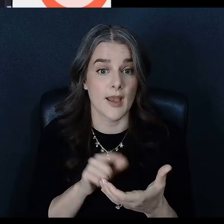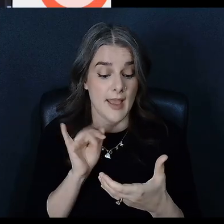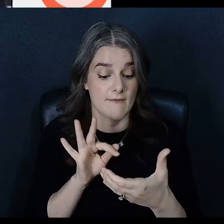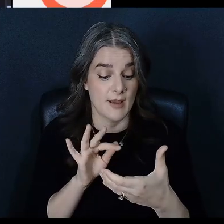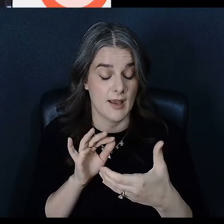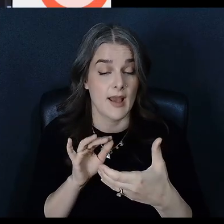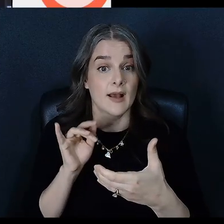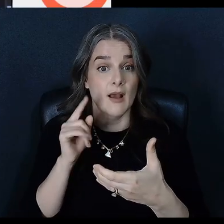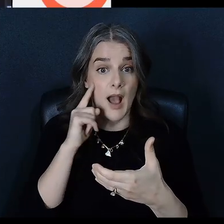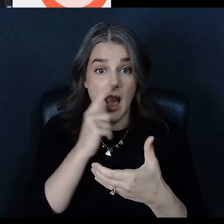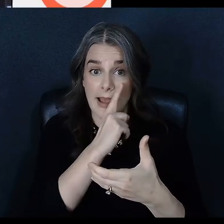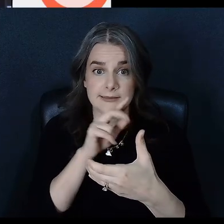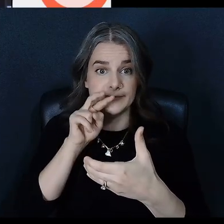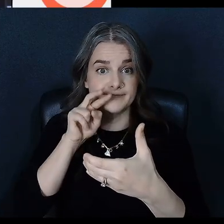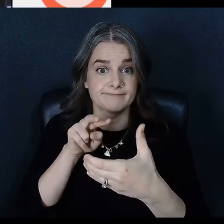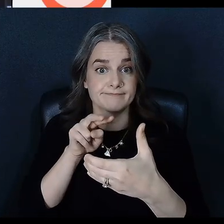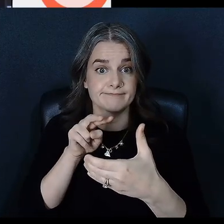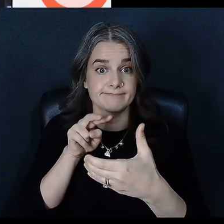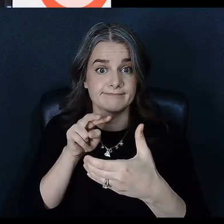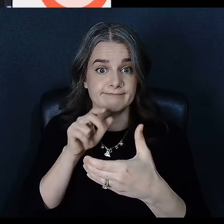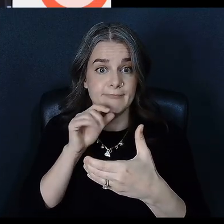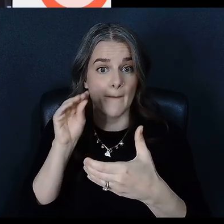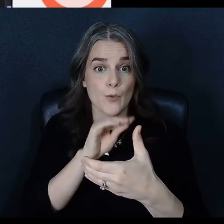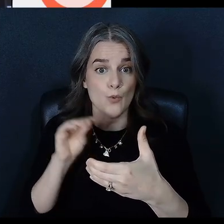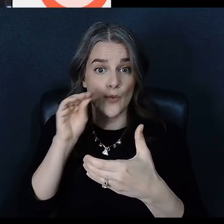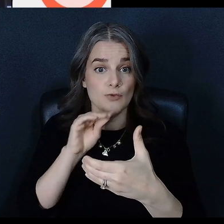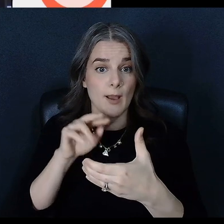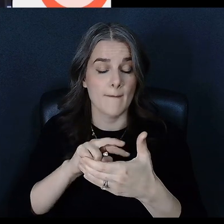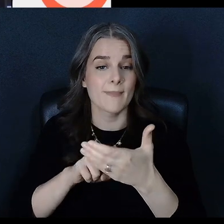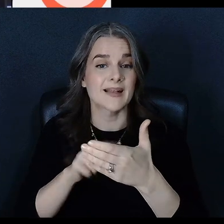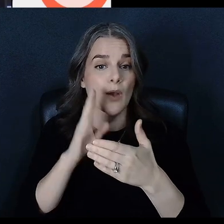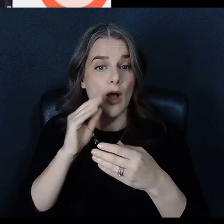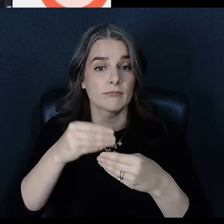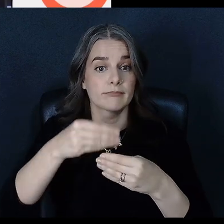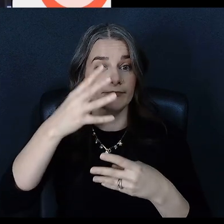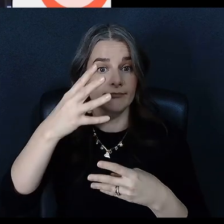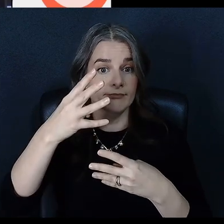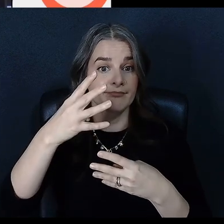might be able to select things. It's pretty good. It's a good start.